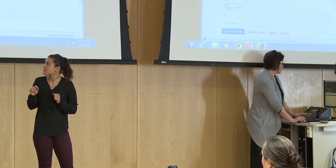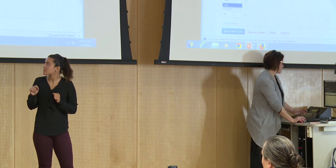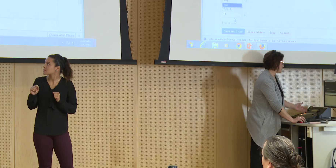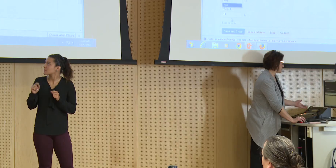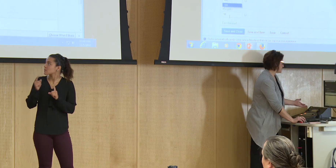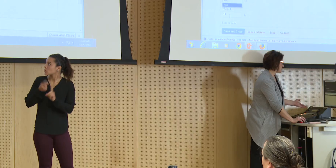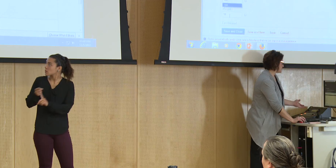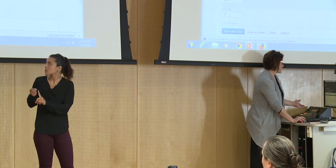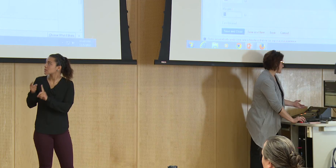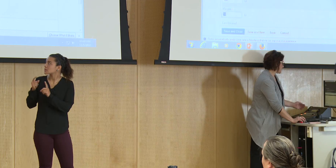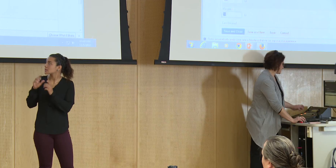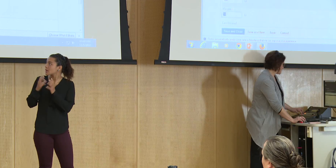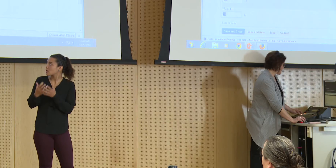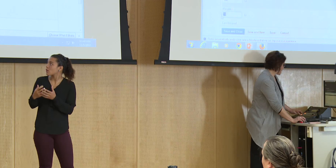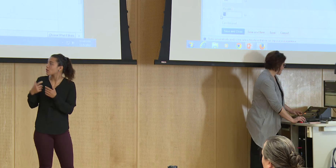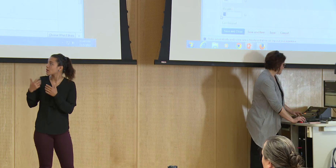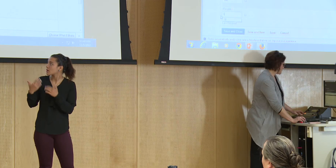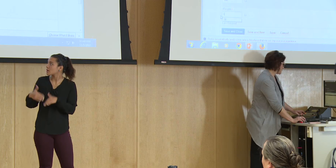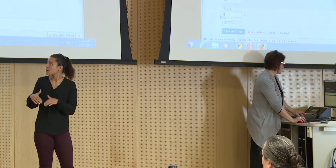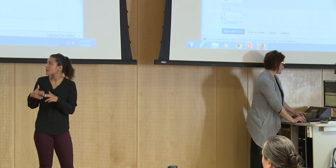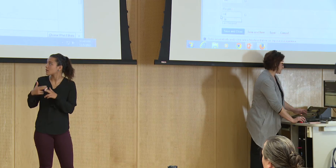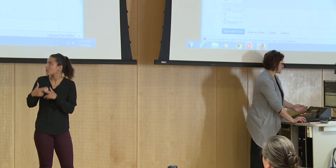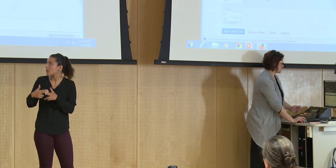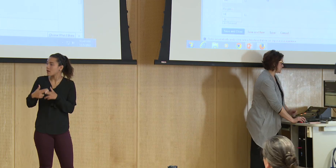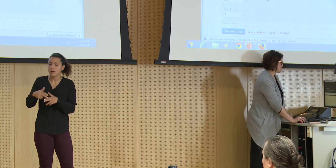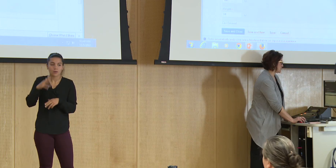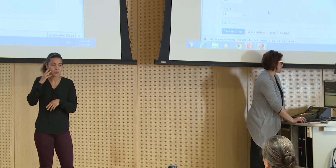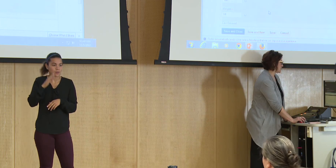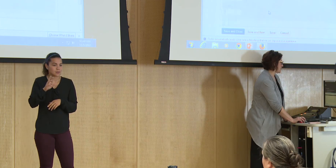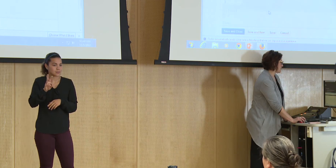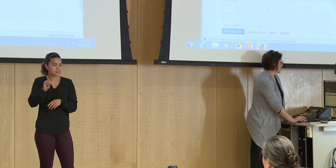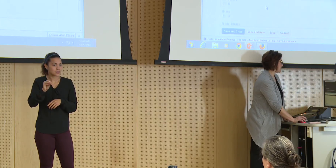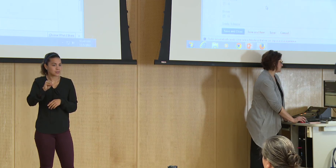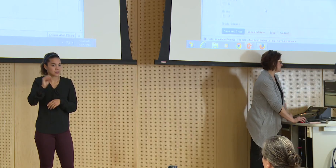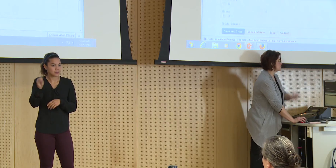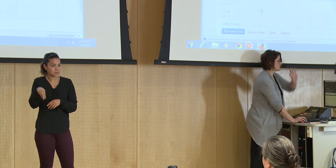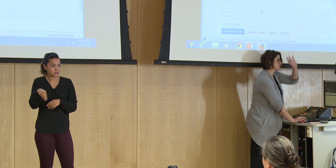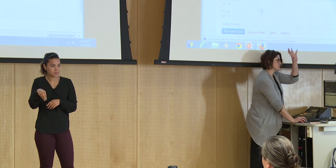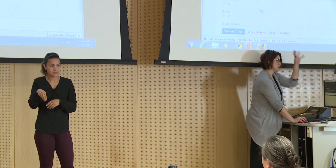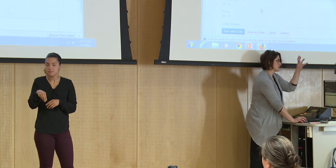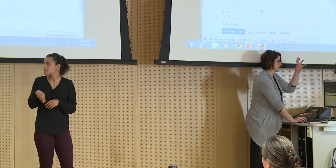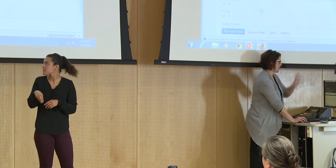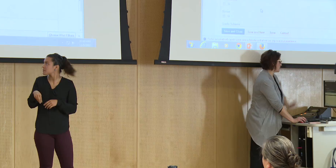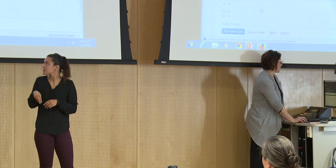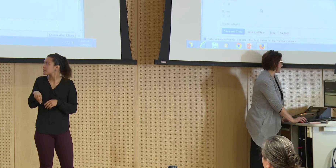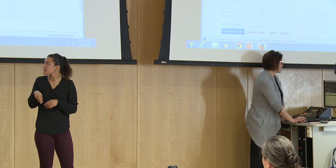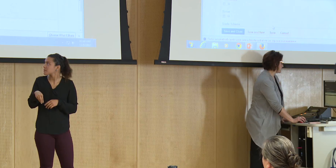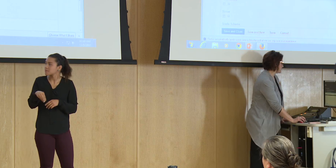And I think this will be 60% of that test category.